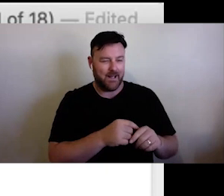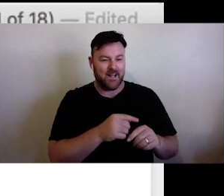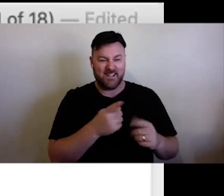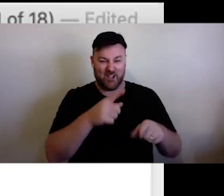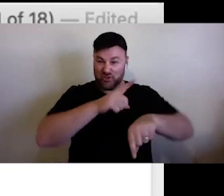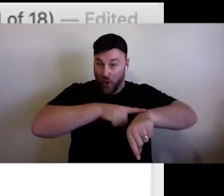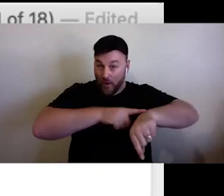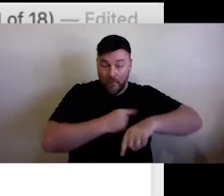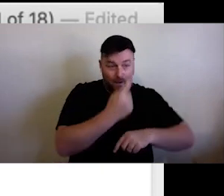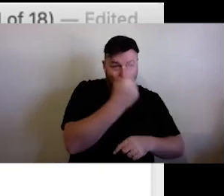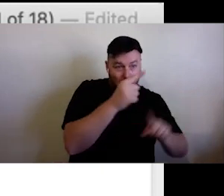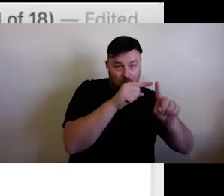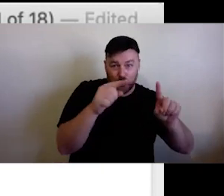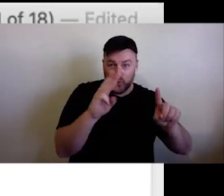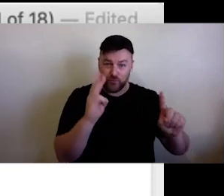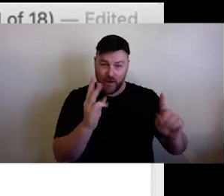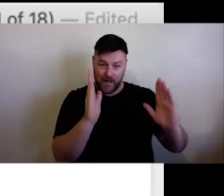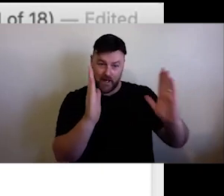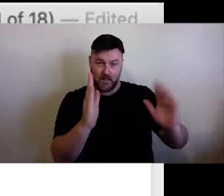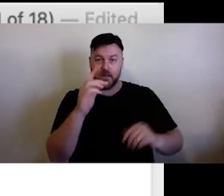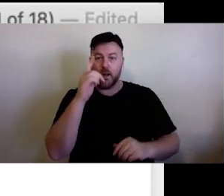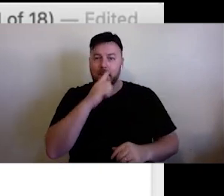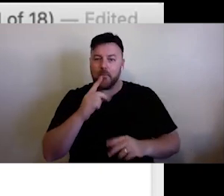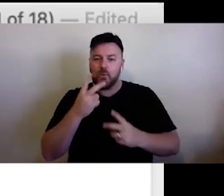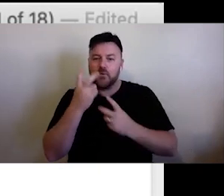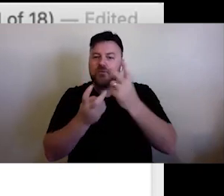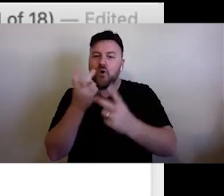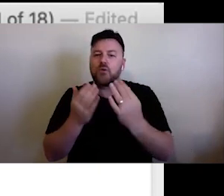relaxation. Perhaps because we're not sleeping as well since the